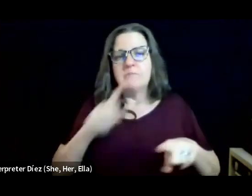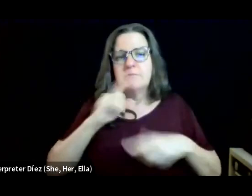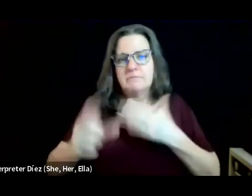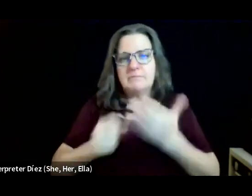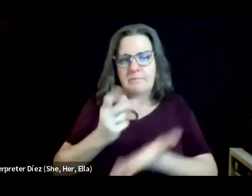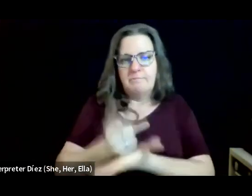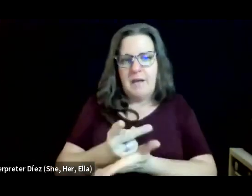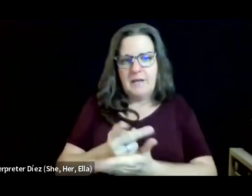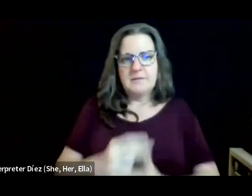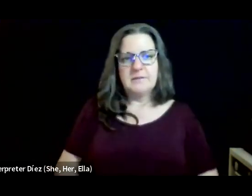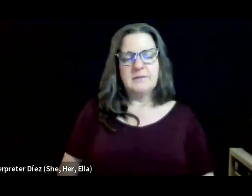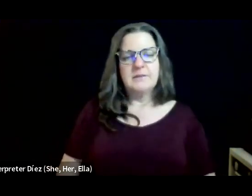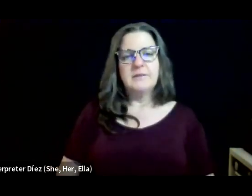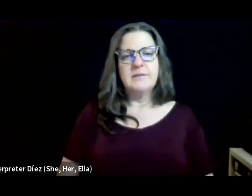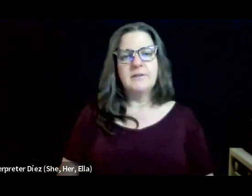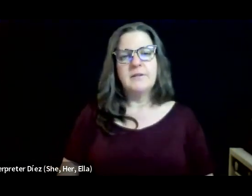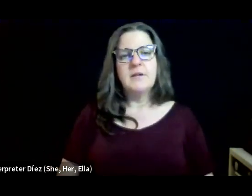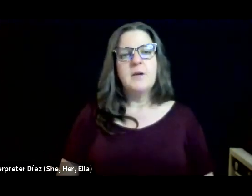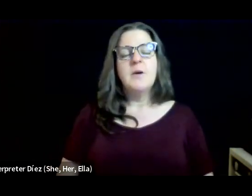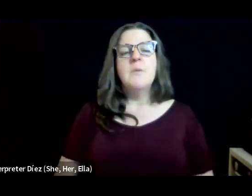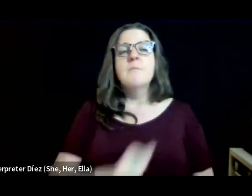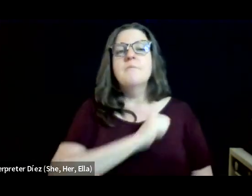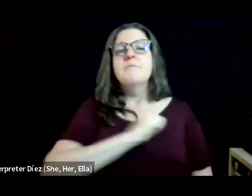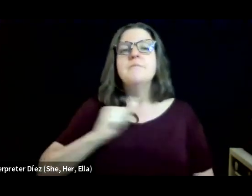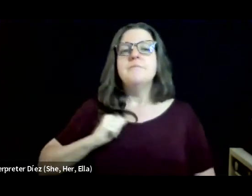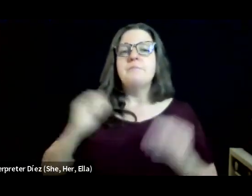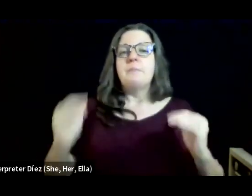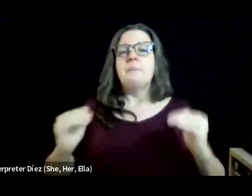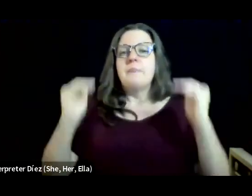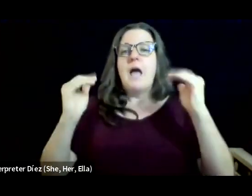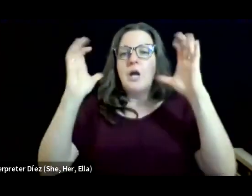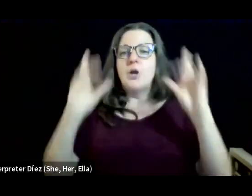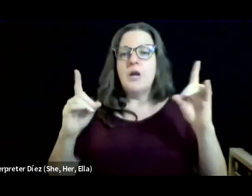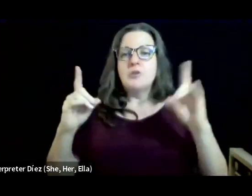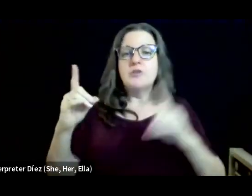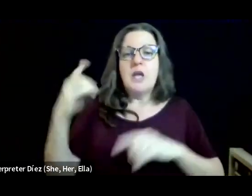Assembly Higher Education Chair, Assembly Education Chair, and